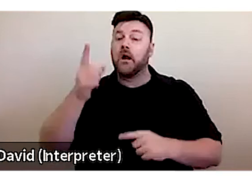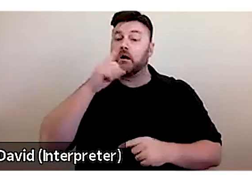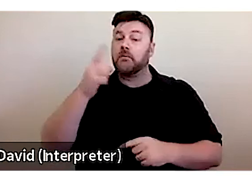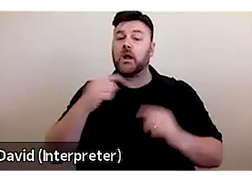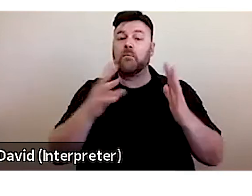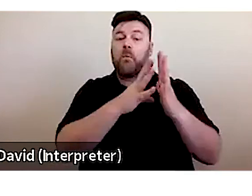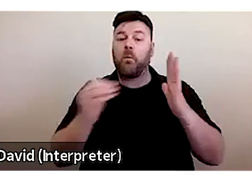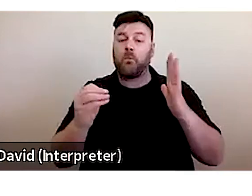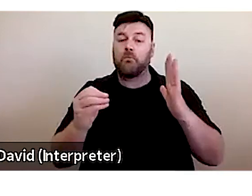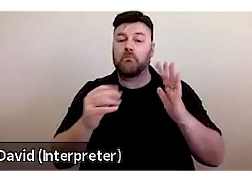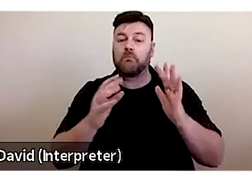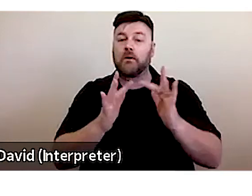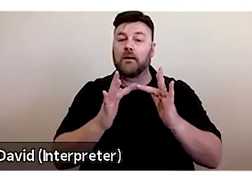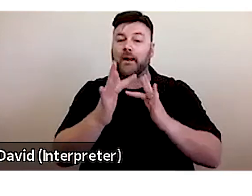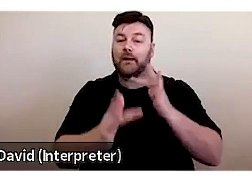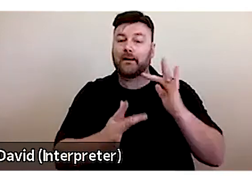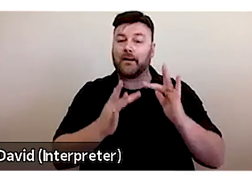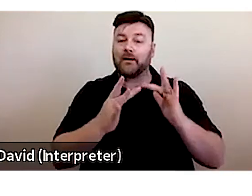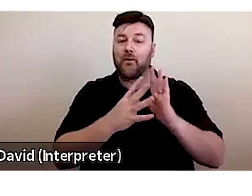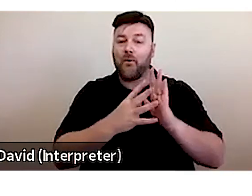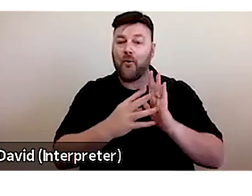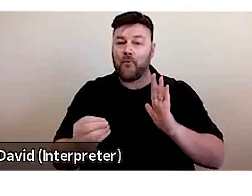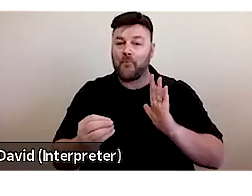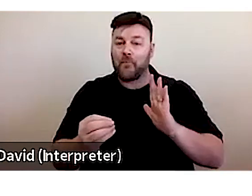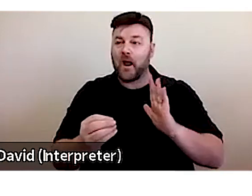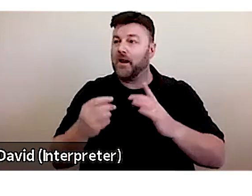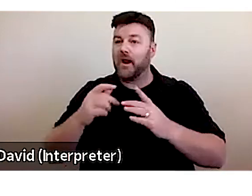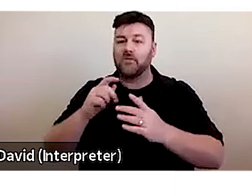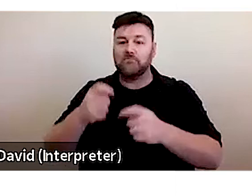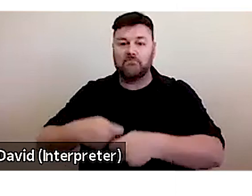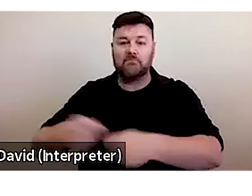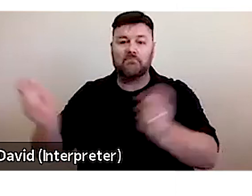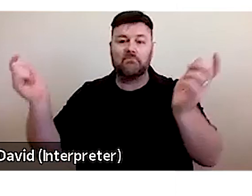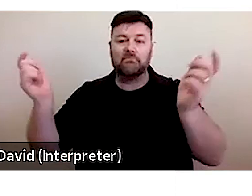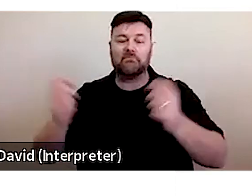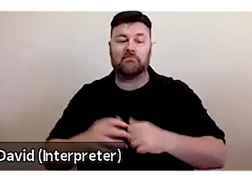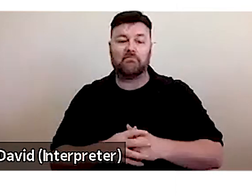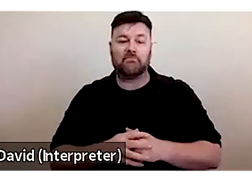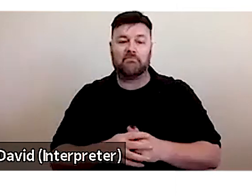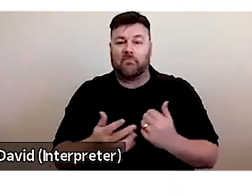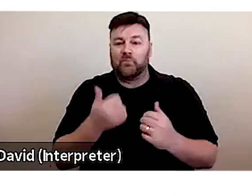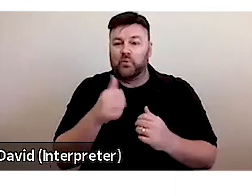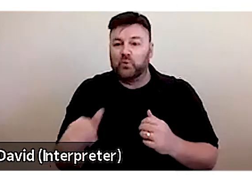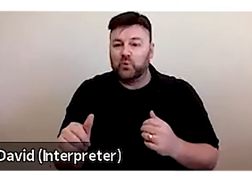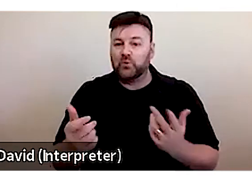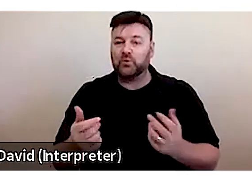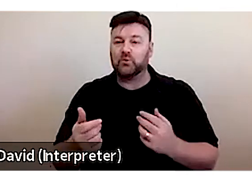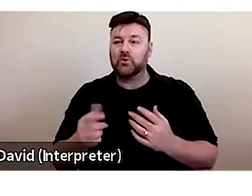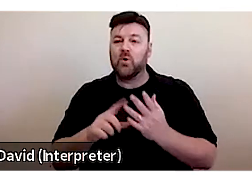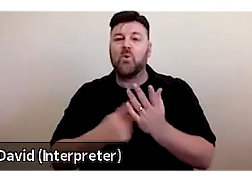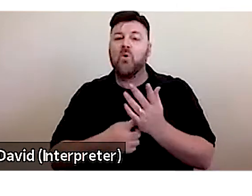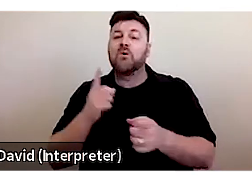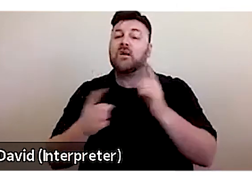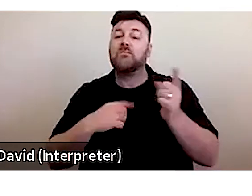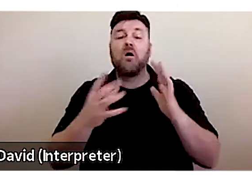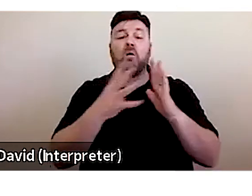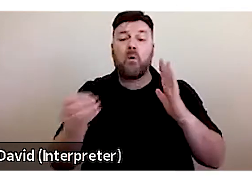and reproduce it or just not get in touch with the artist and generally